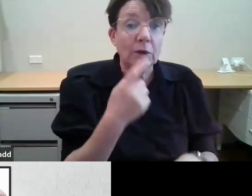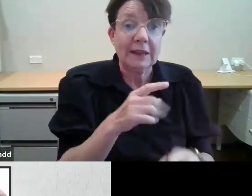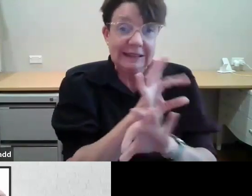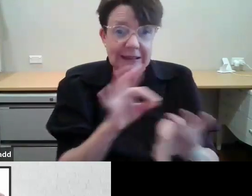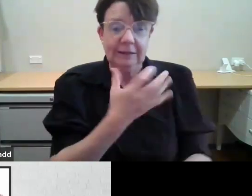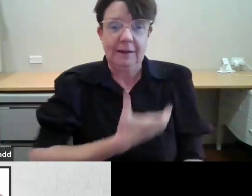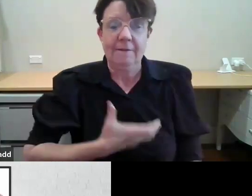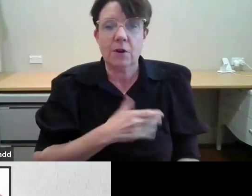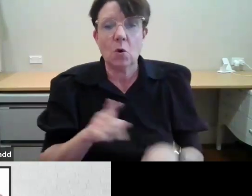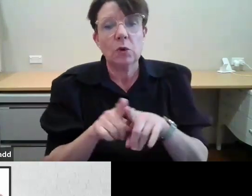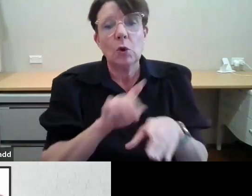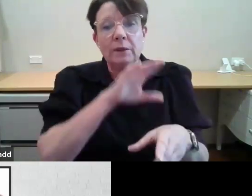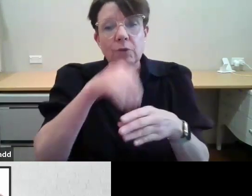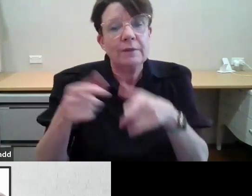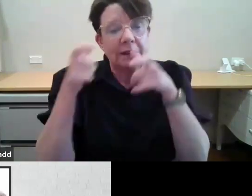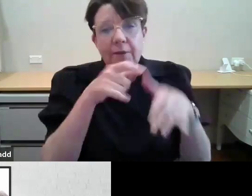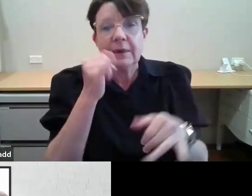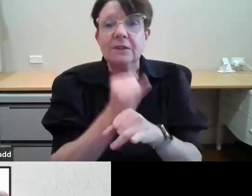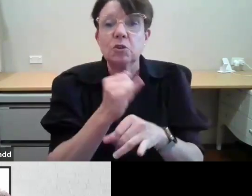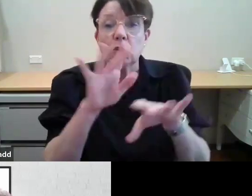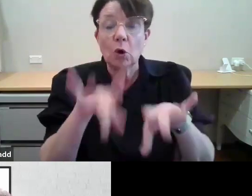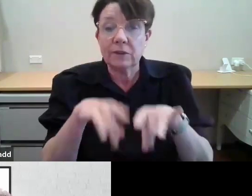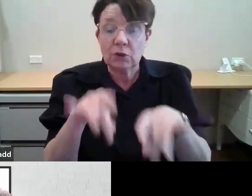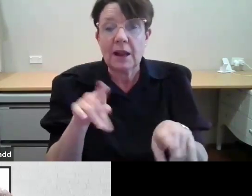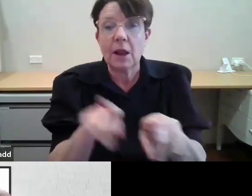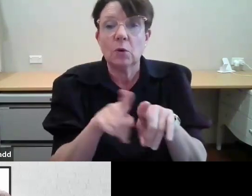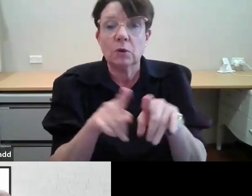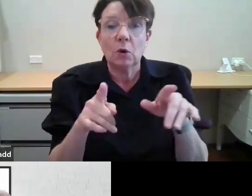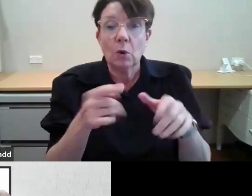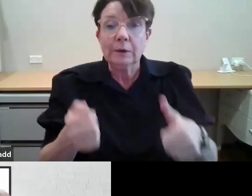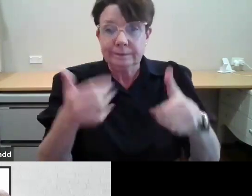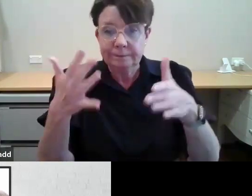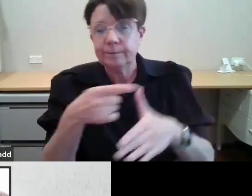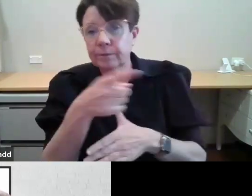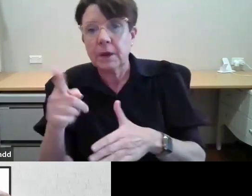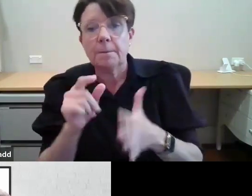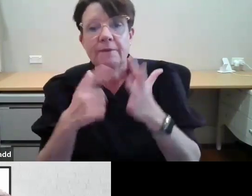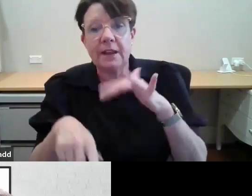and Society at Western Sydney University. James also has a much longer CV, very accomplished CV